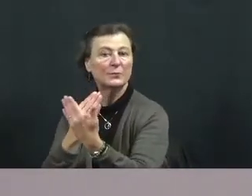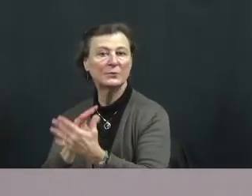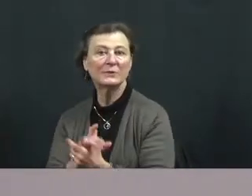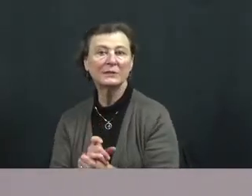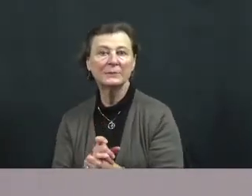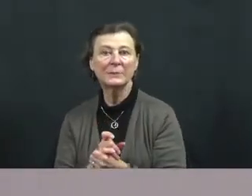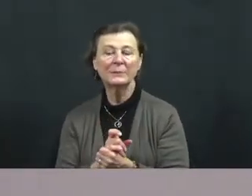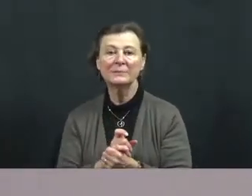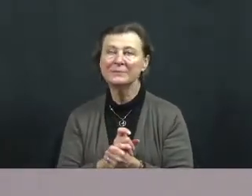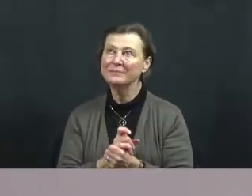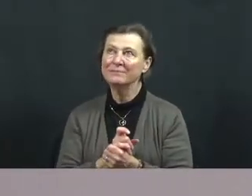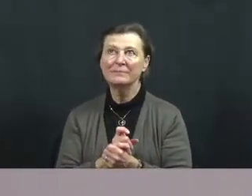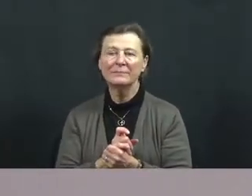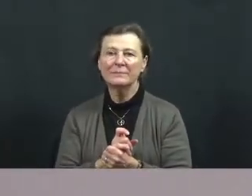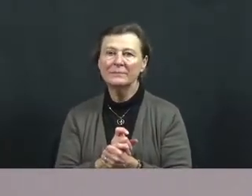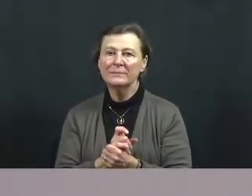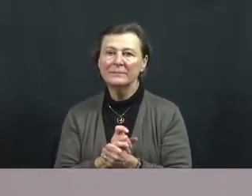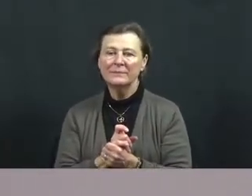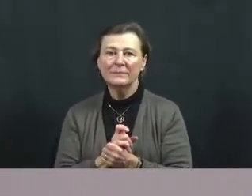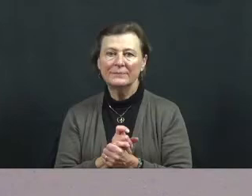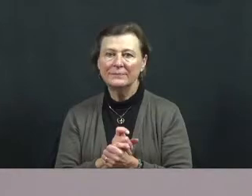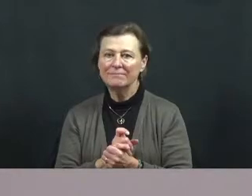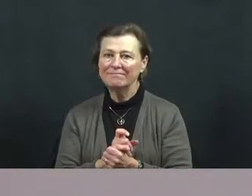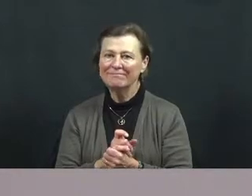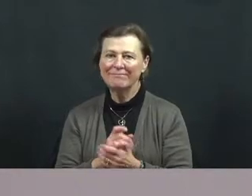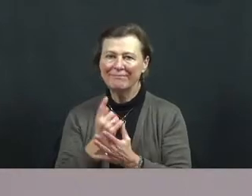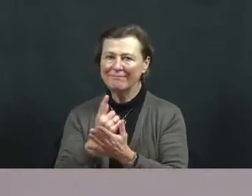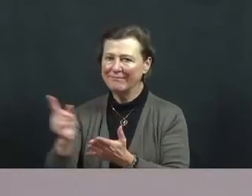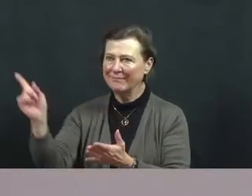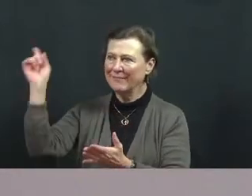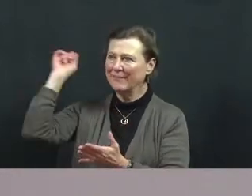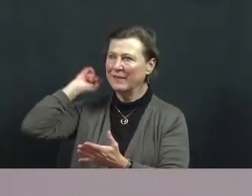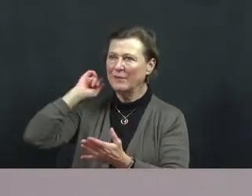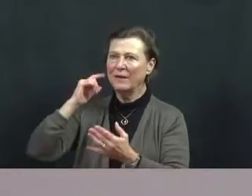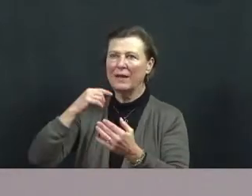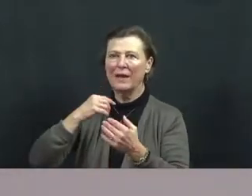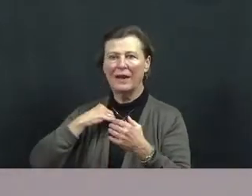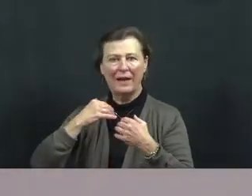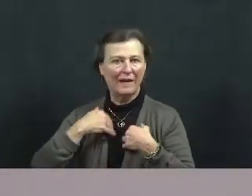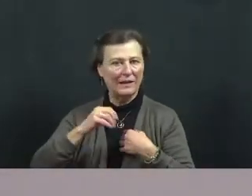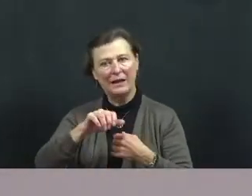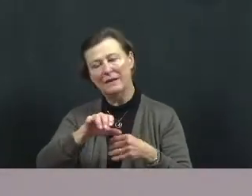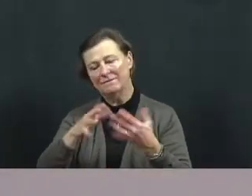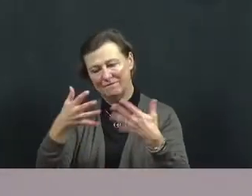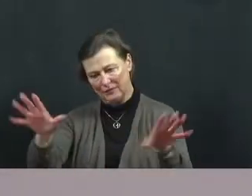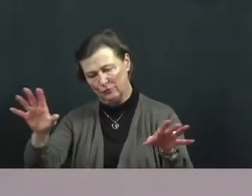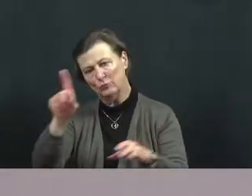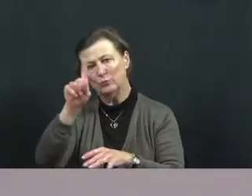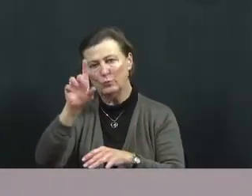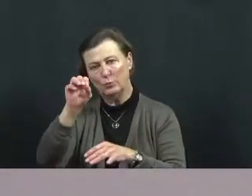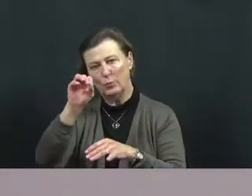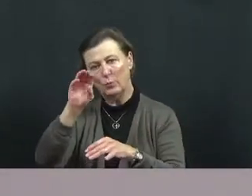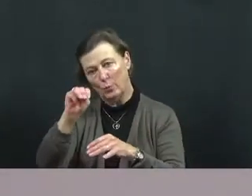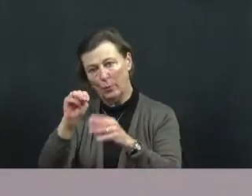This past week, I got off another Zoom meeting.